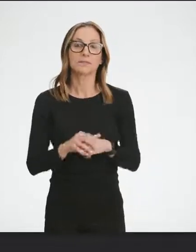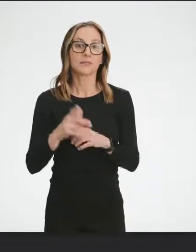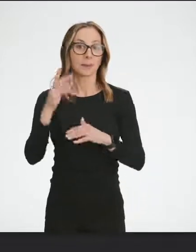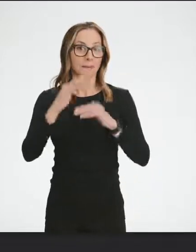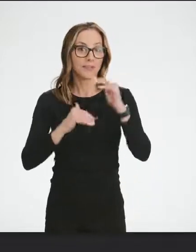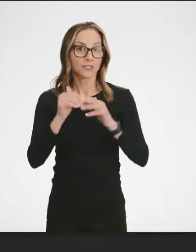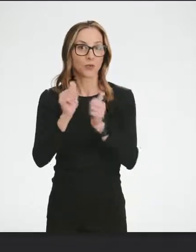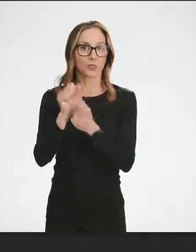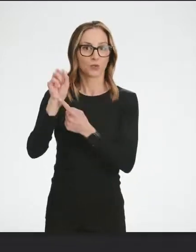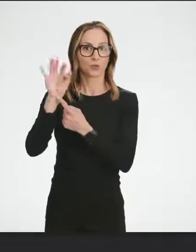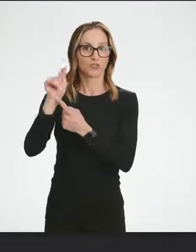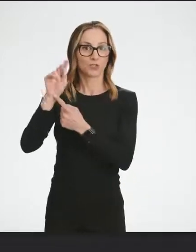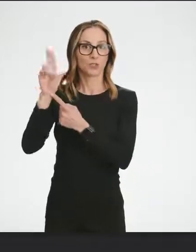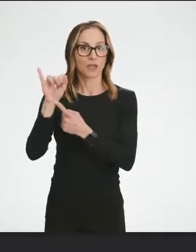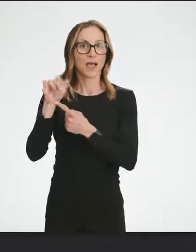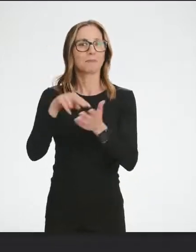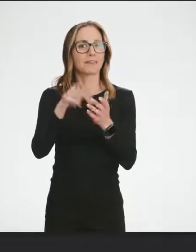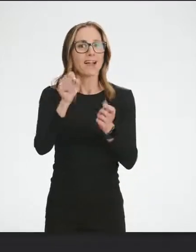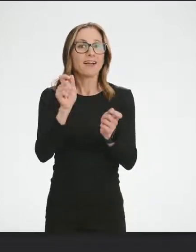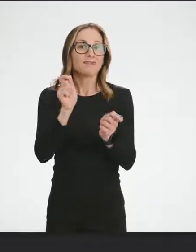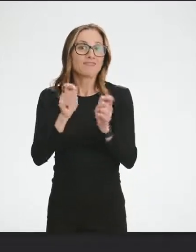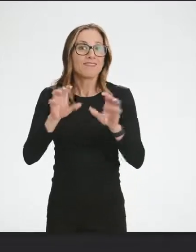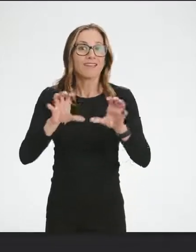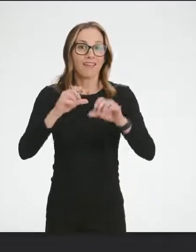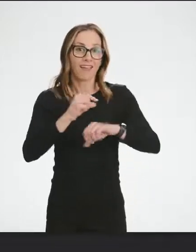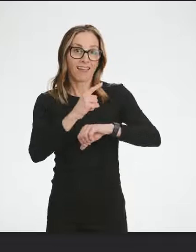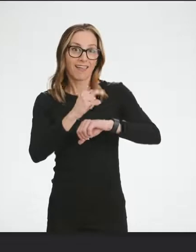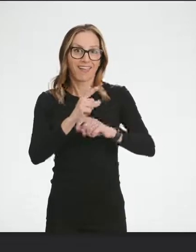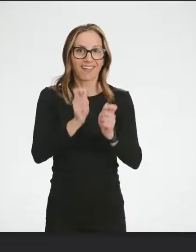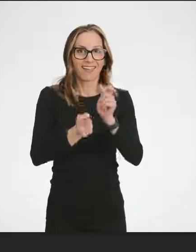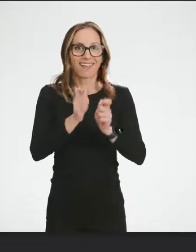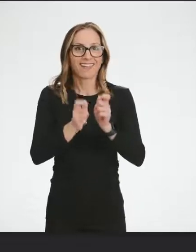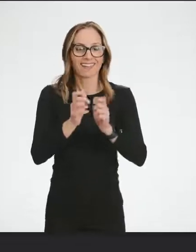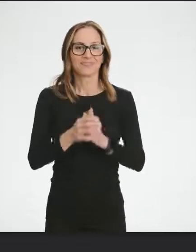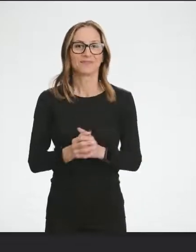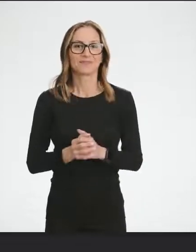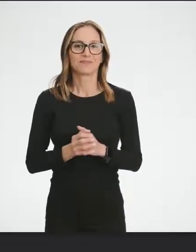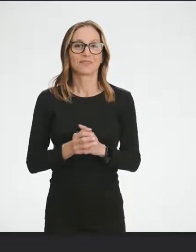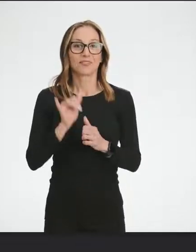Since they're built with SwiftUI, you can even animate your updates from one state to the next.